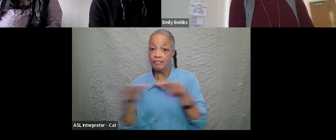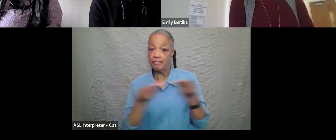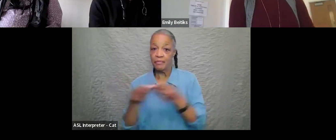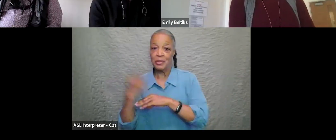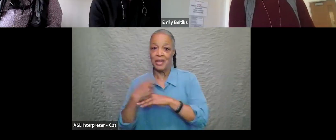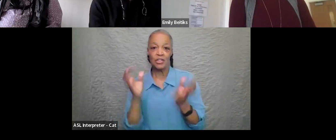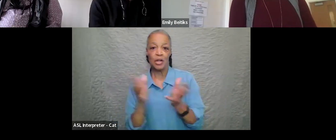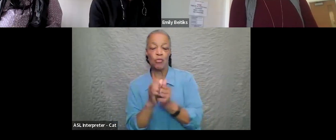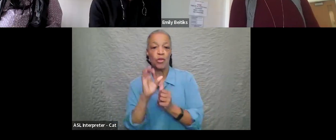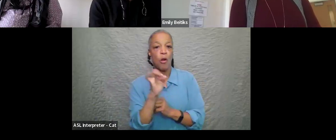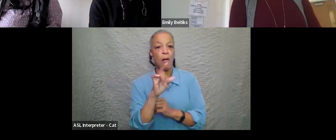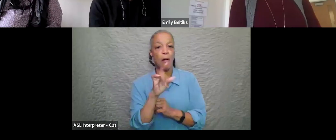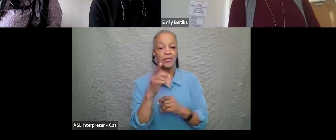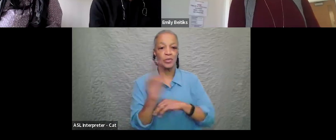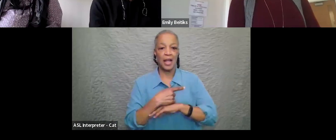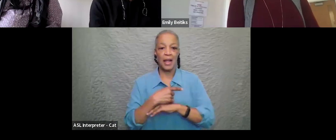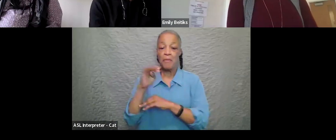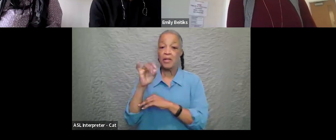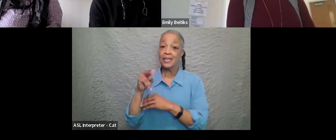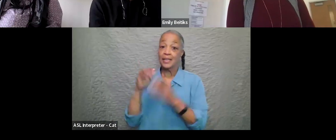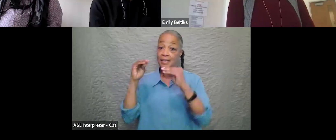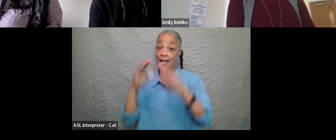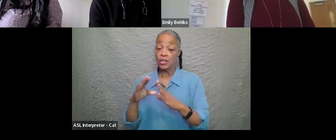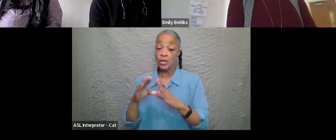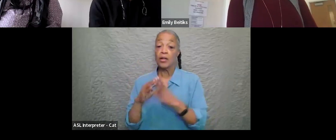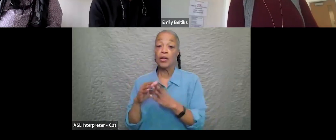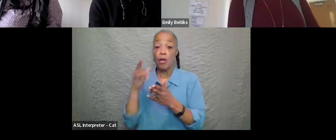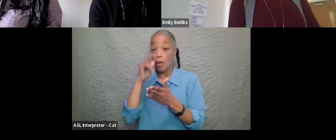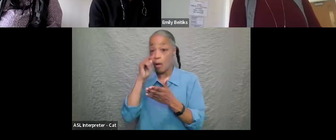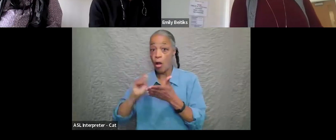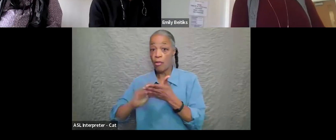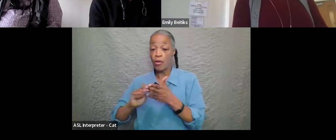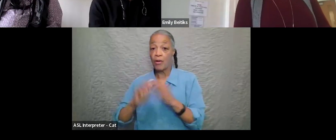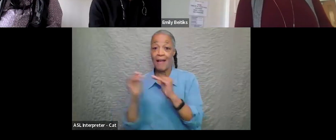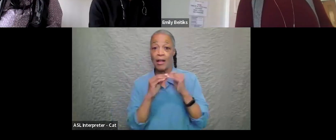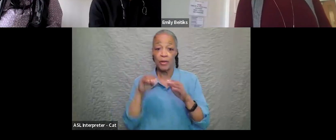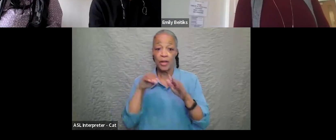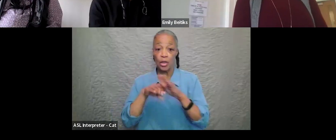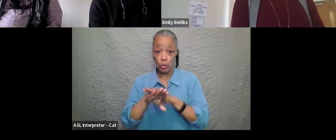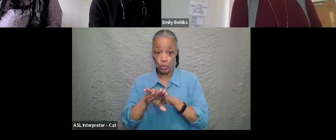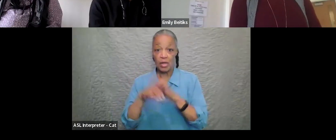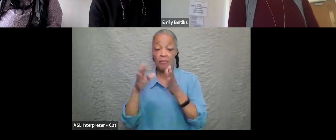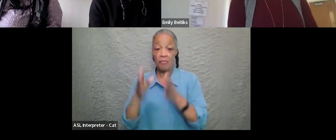Milton is an educator, an author, an equity and inclusion consultant, an activist,